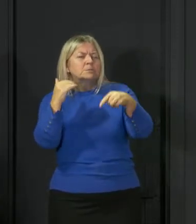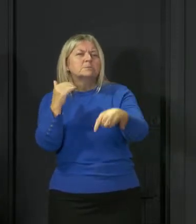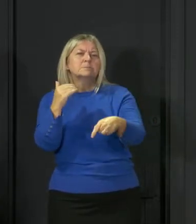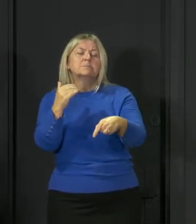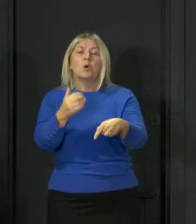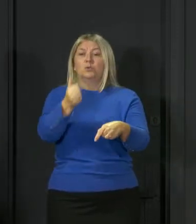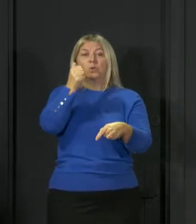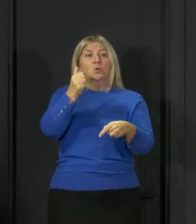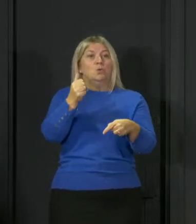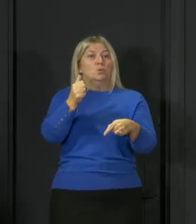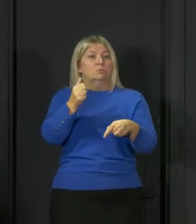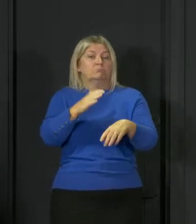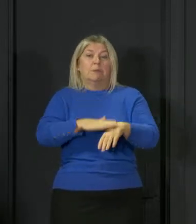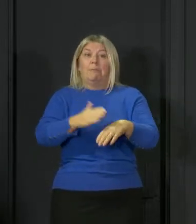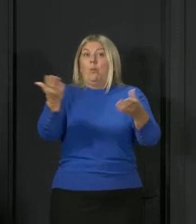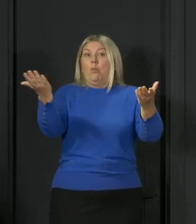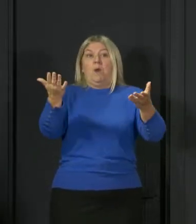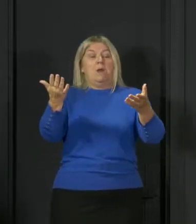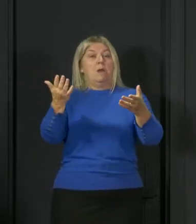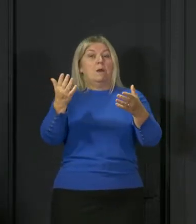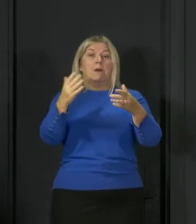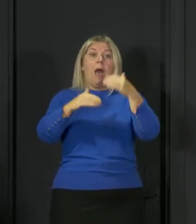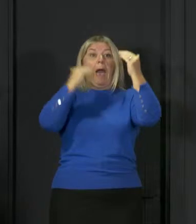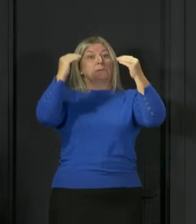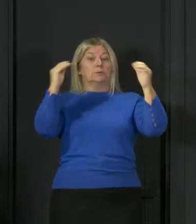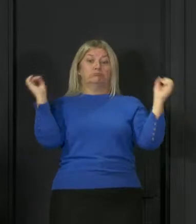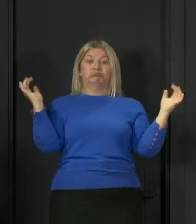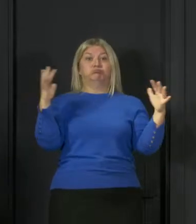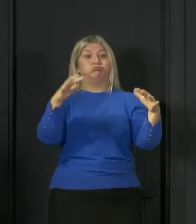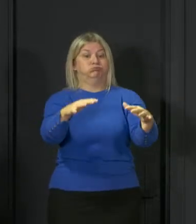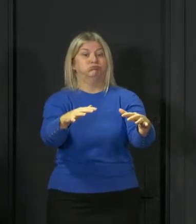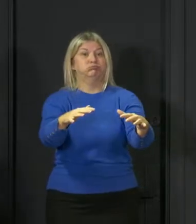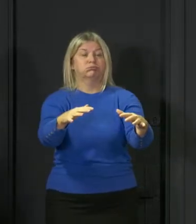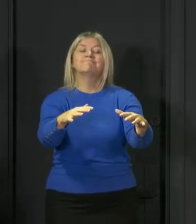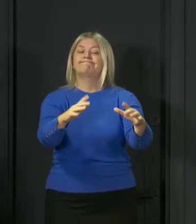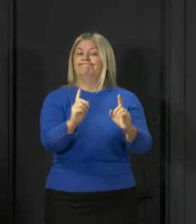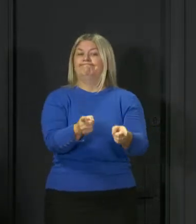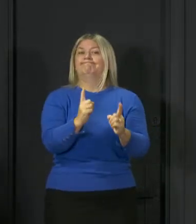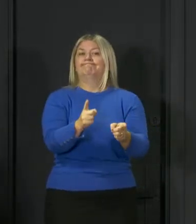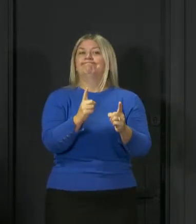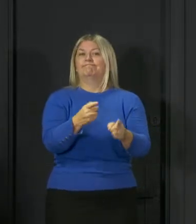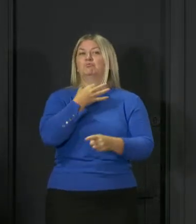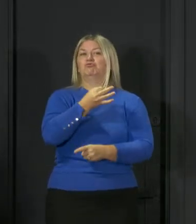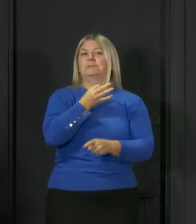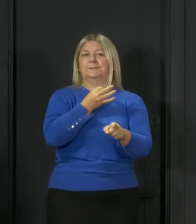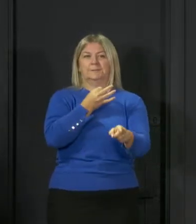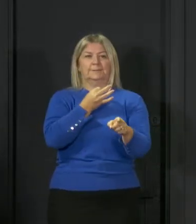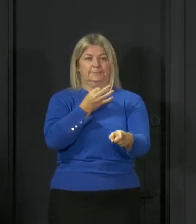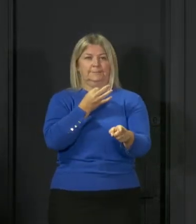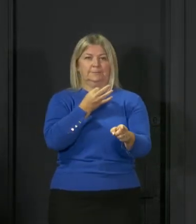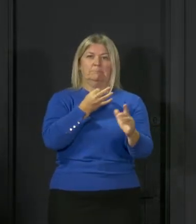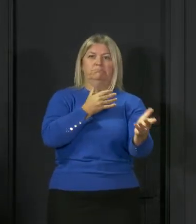where groups of adults come together poses a risk of transmission. So what we hope is that this